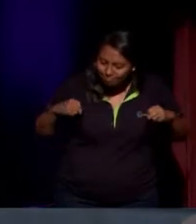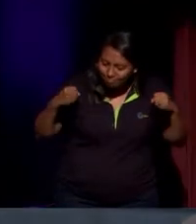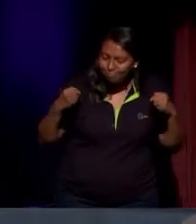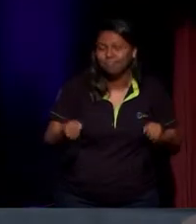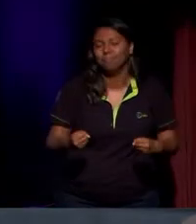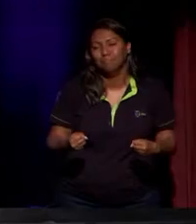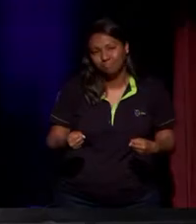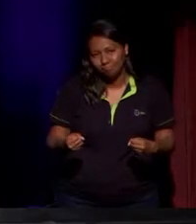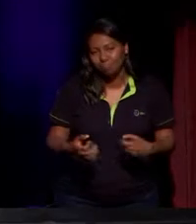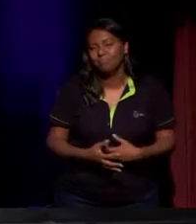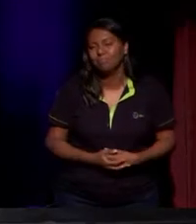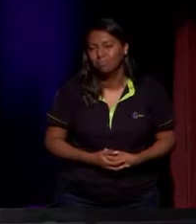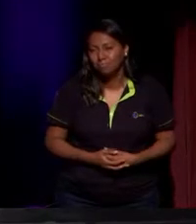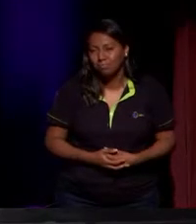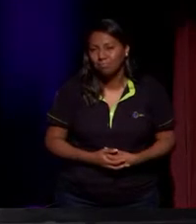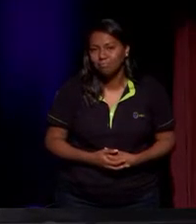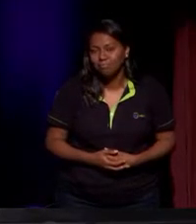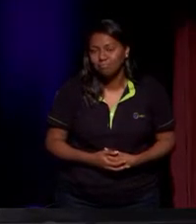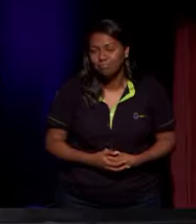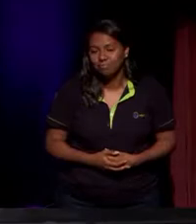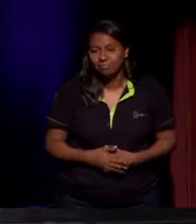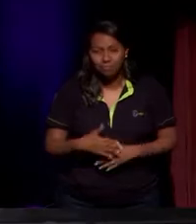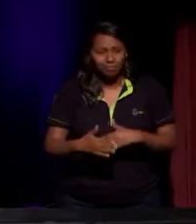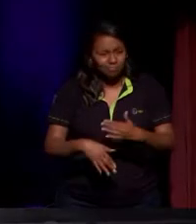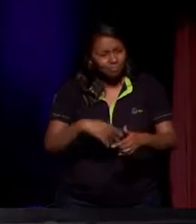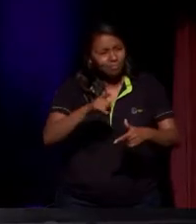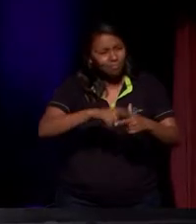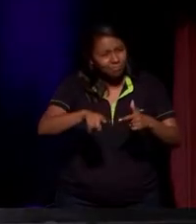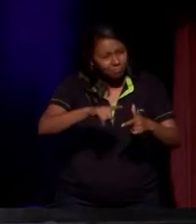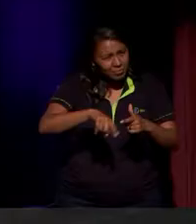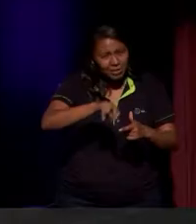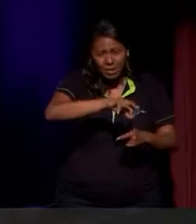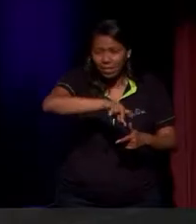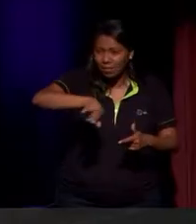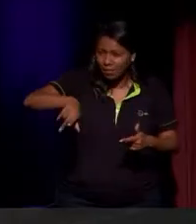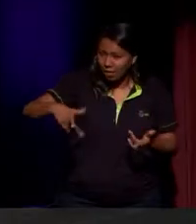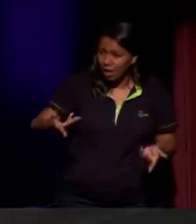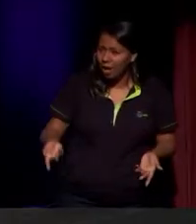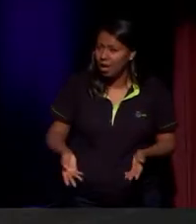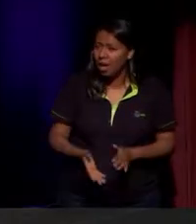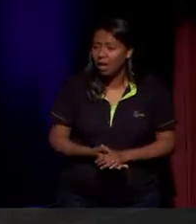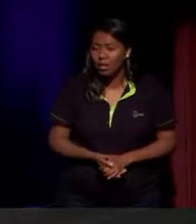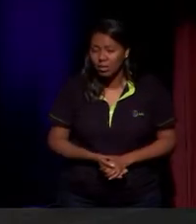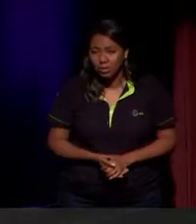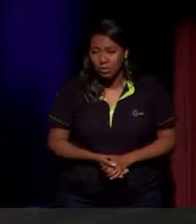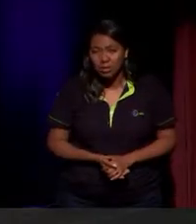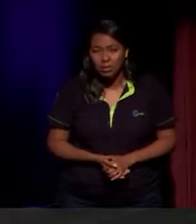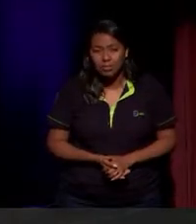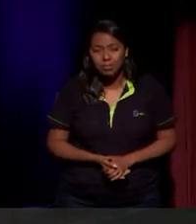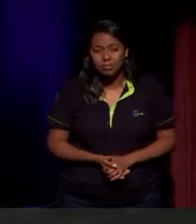We pass by a series of problems, the structural readjustment, like many other countries.